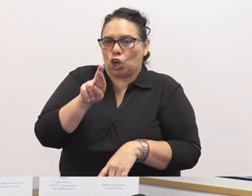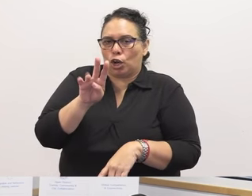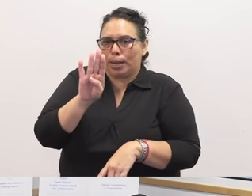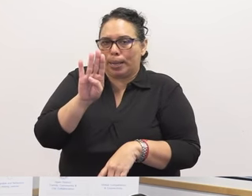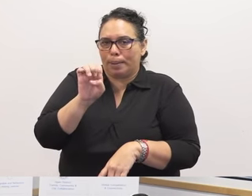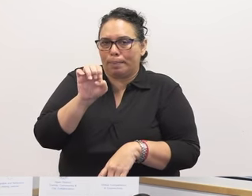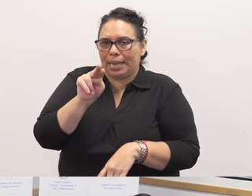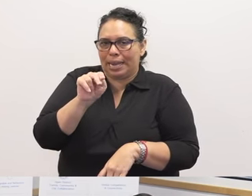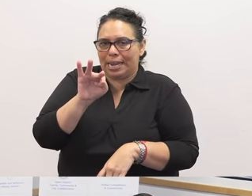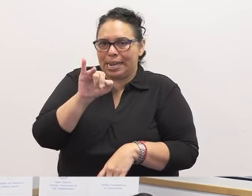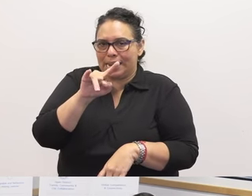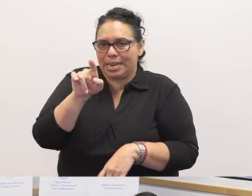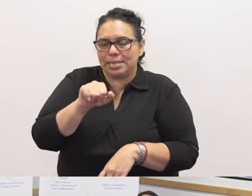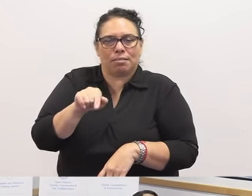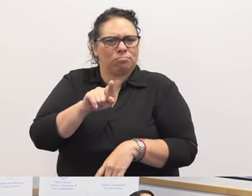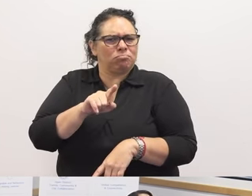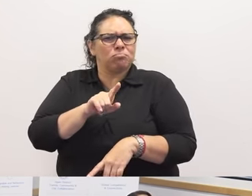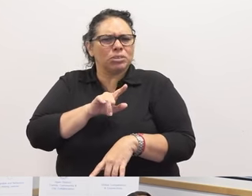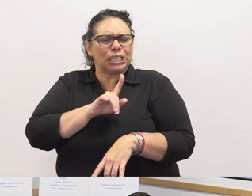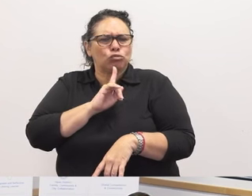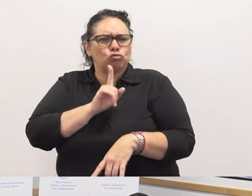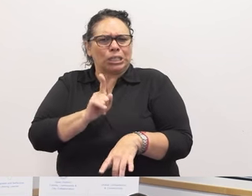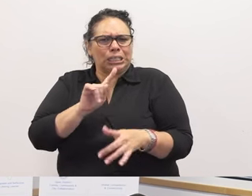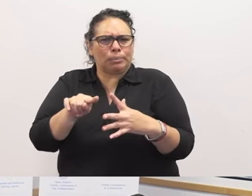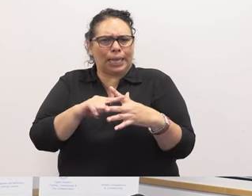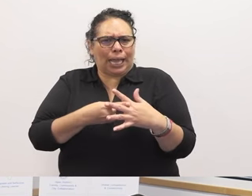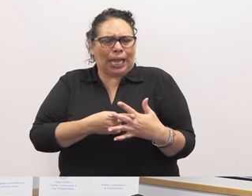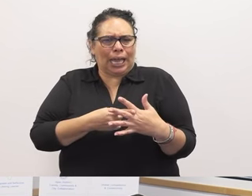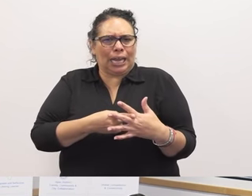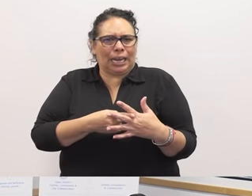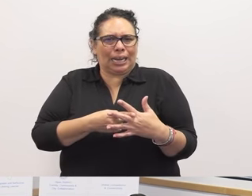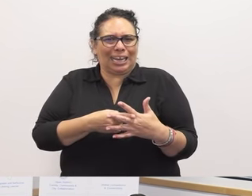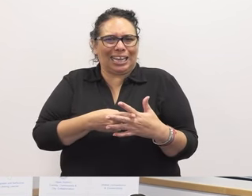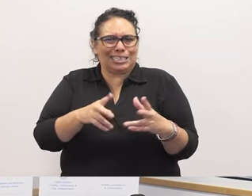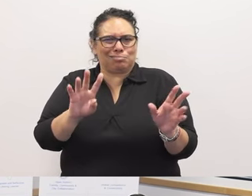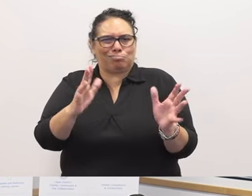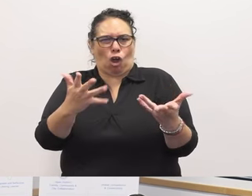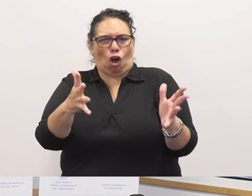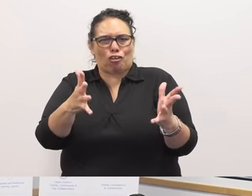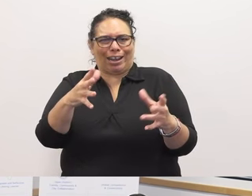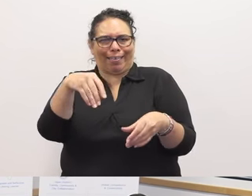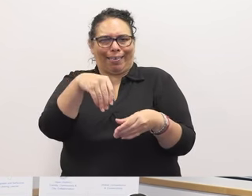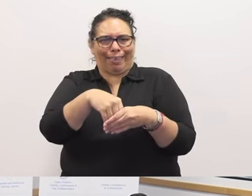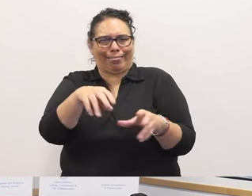I think it's really already begun. There's that old saying, it's in the water, we're trying to get it in the water.